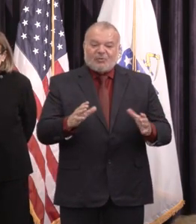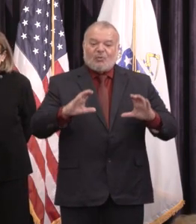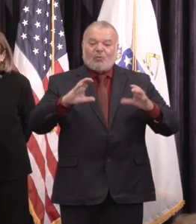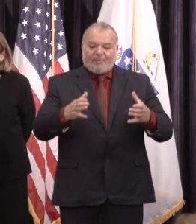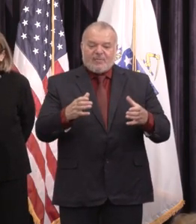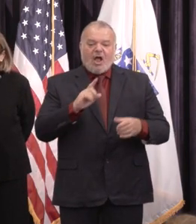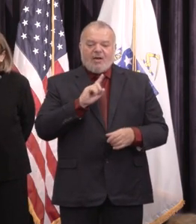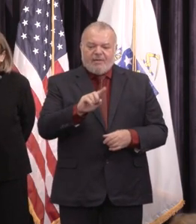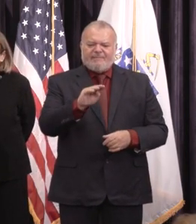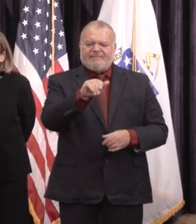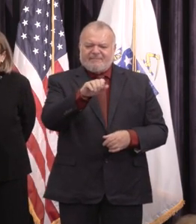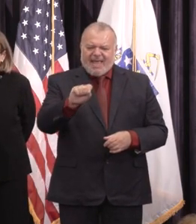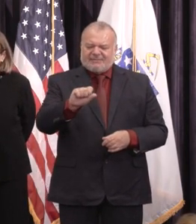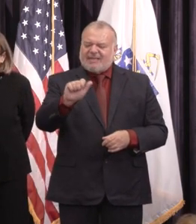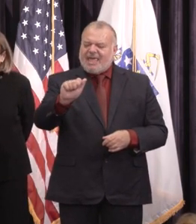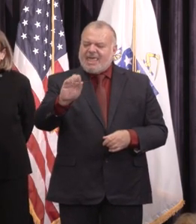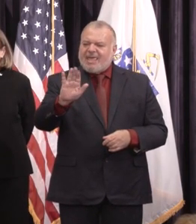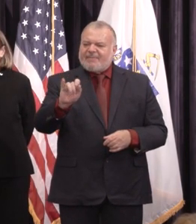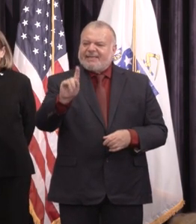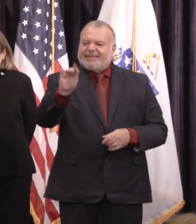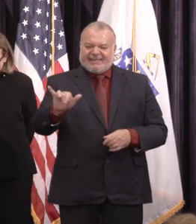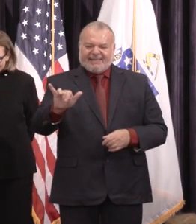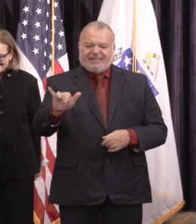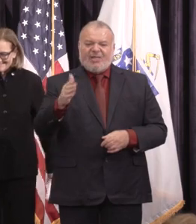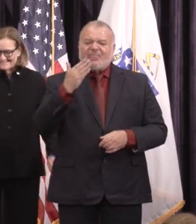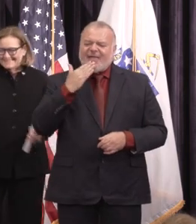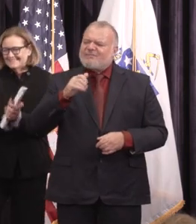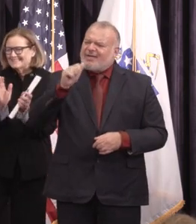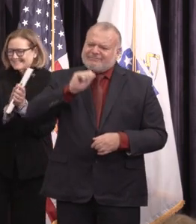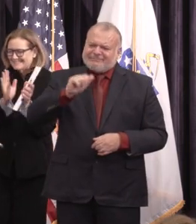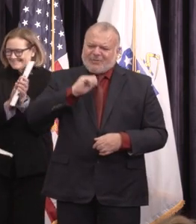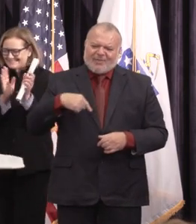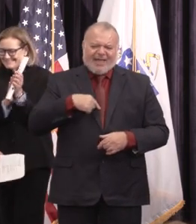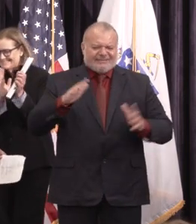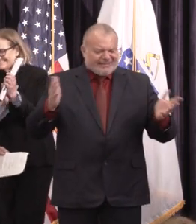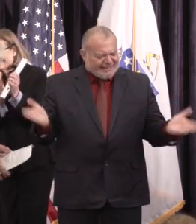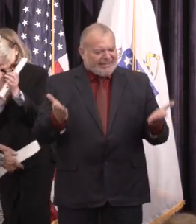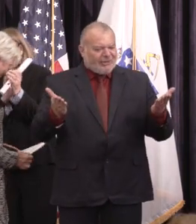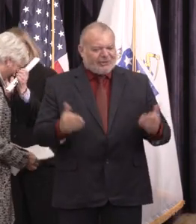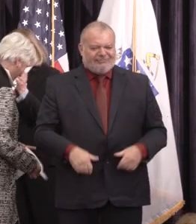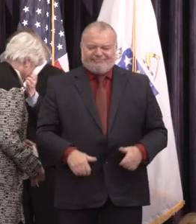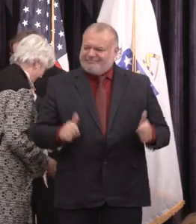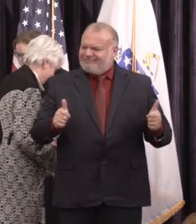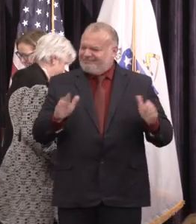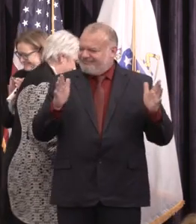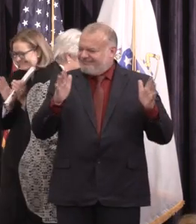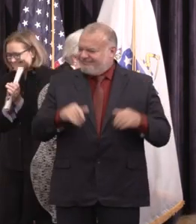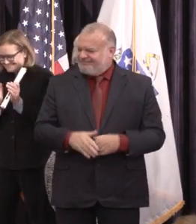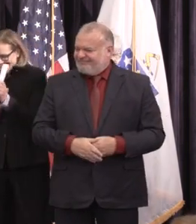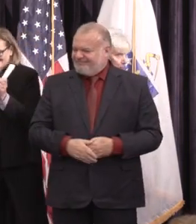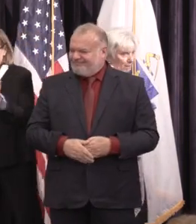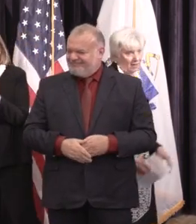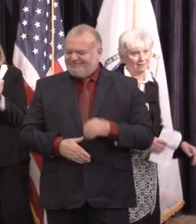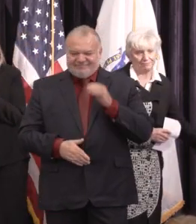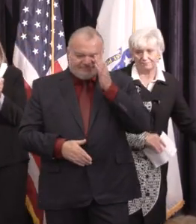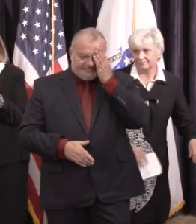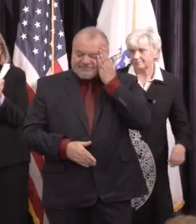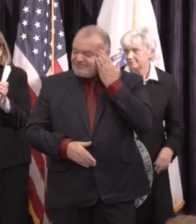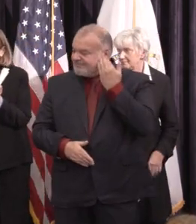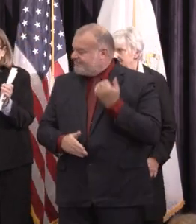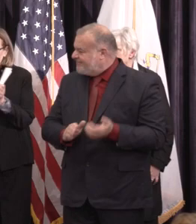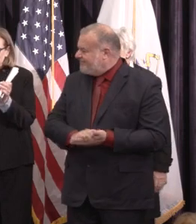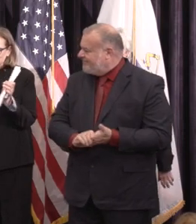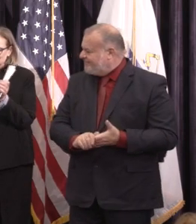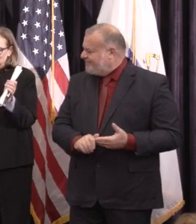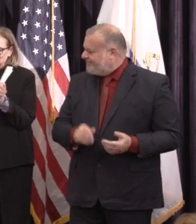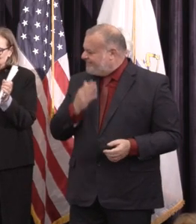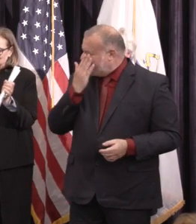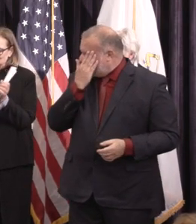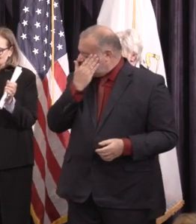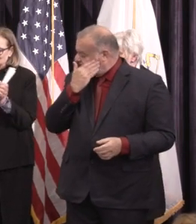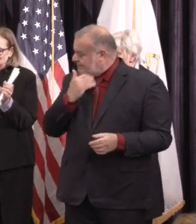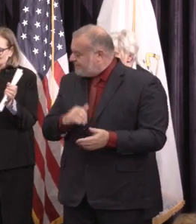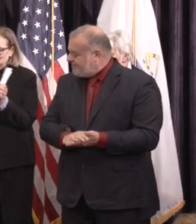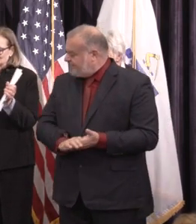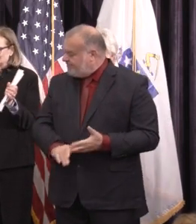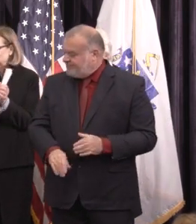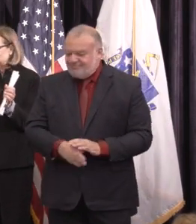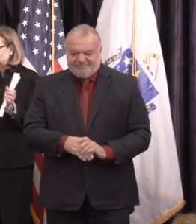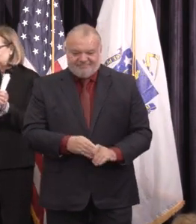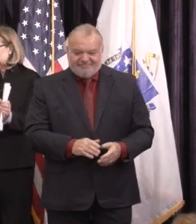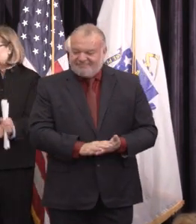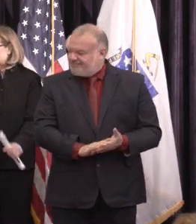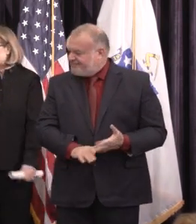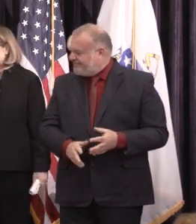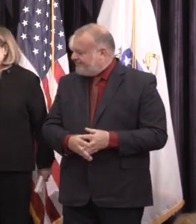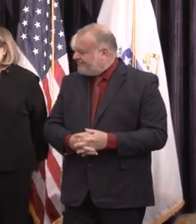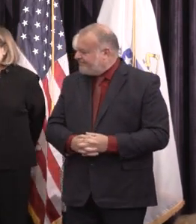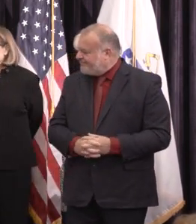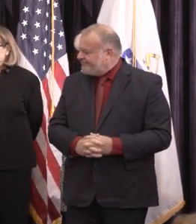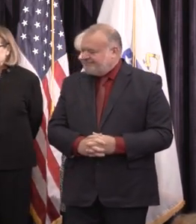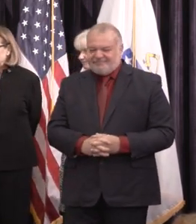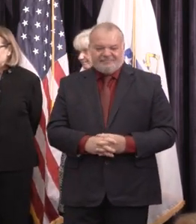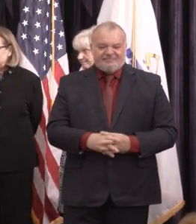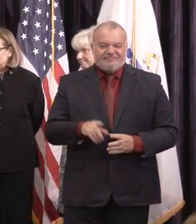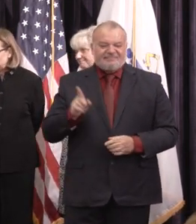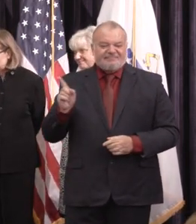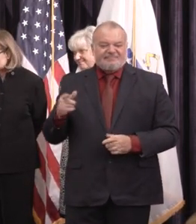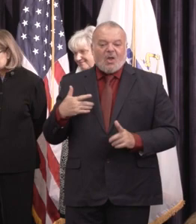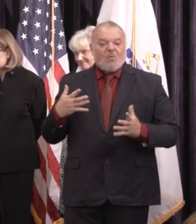here and hanging in with us. We are here. Thank you. I just want to introduce Cindy Walker